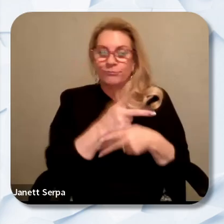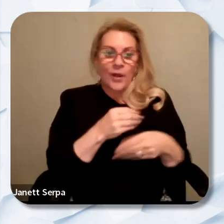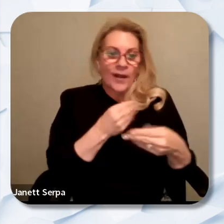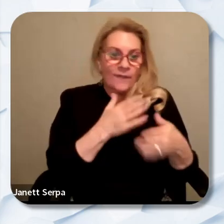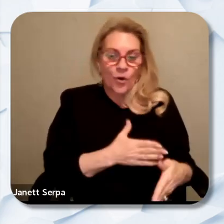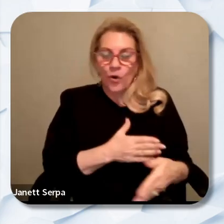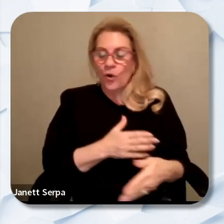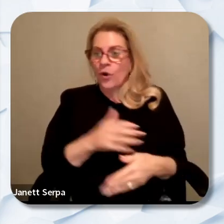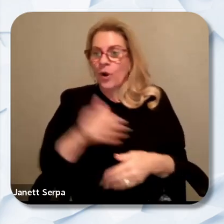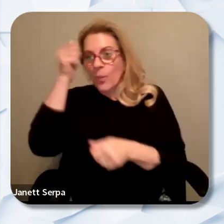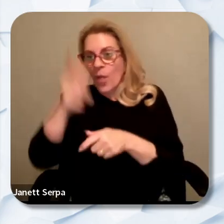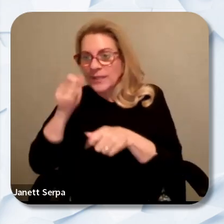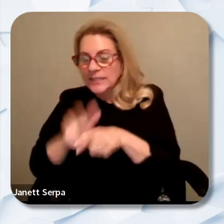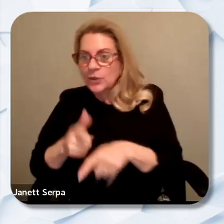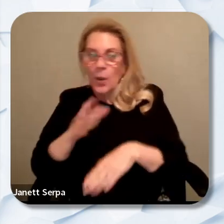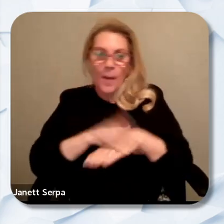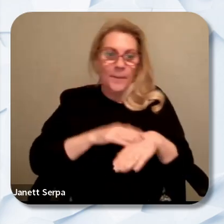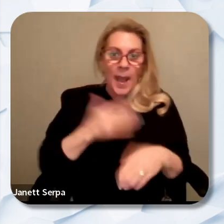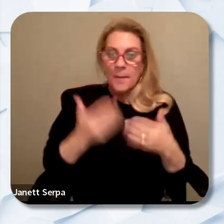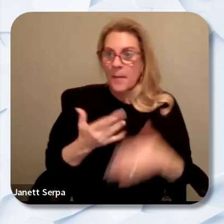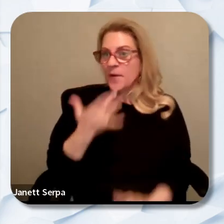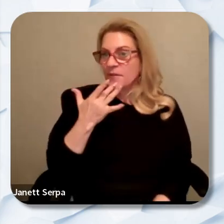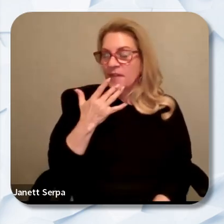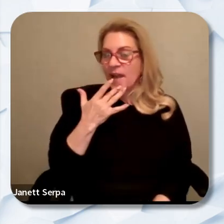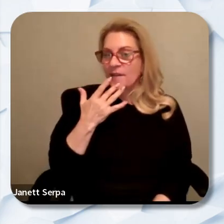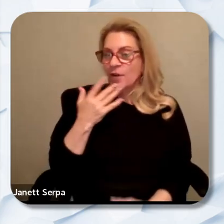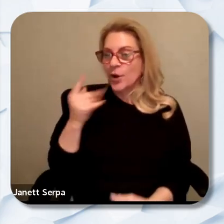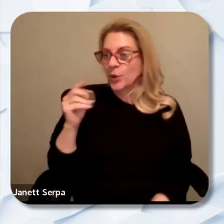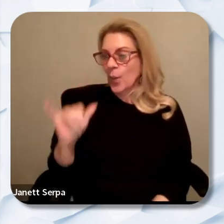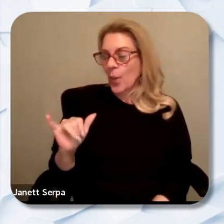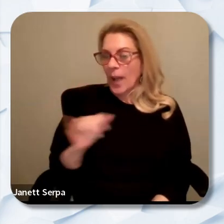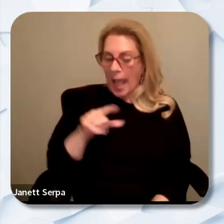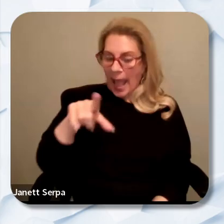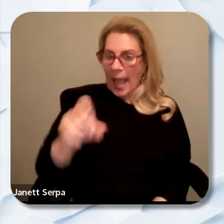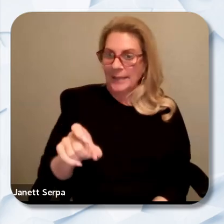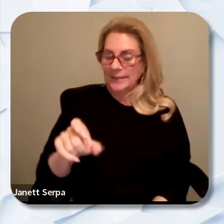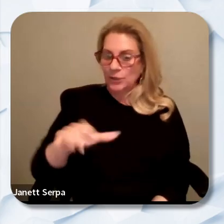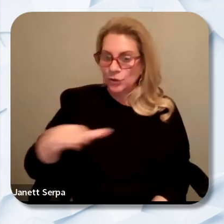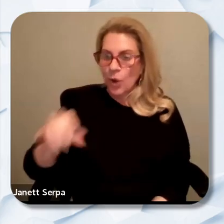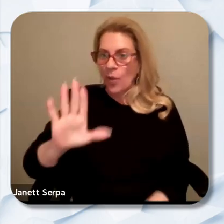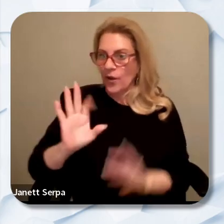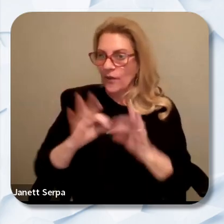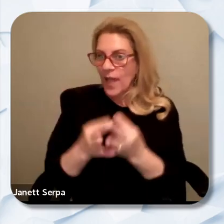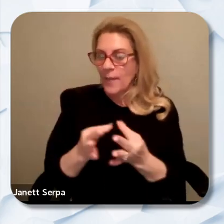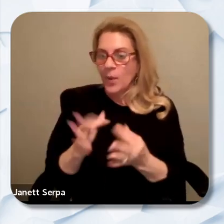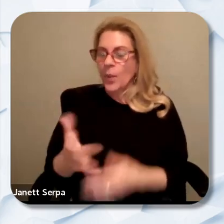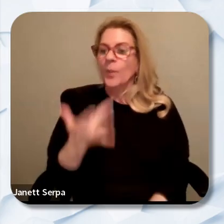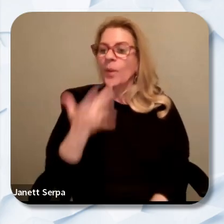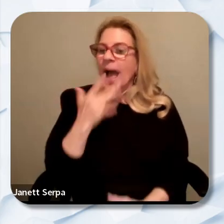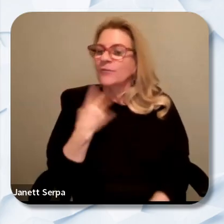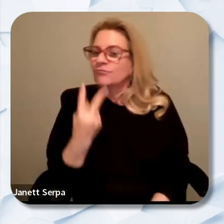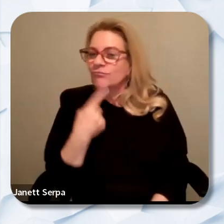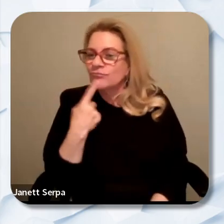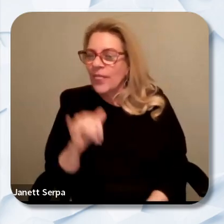pets and their favorite toy by asking the child or their family for the preferred pronunciations. In